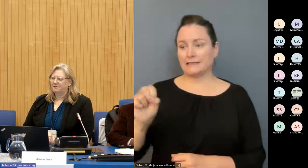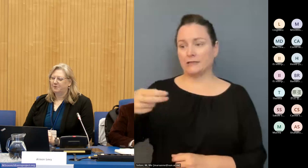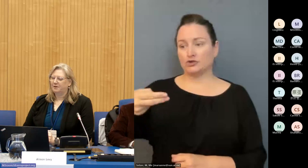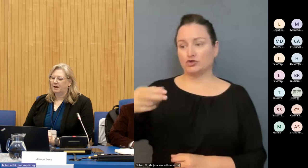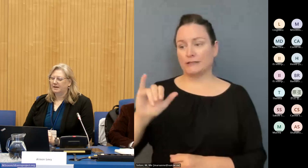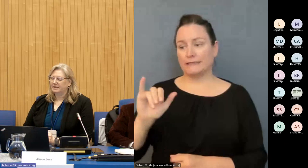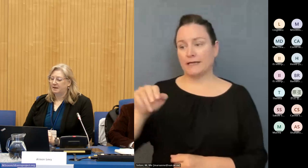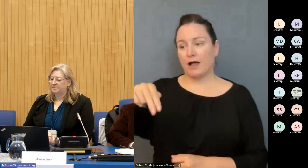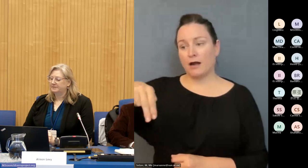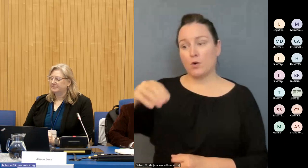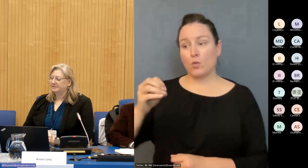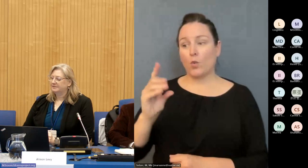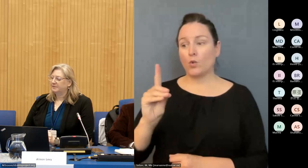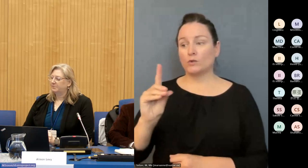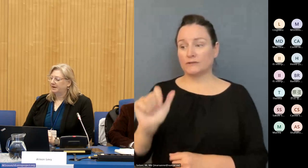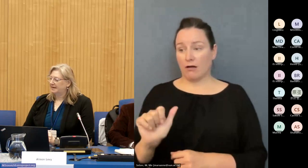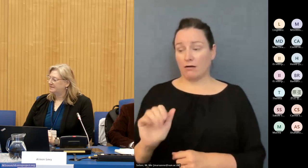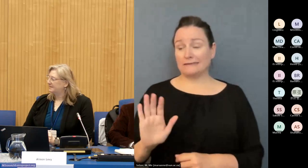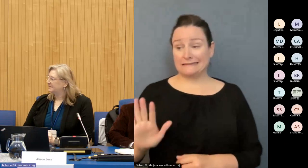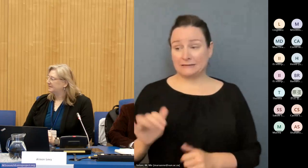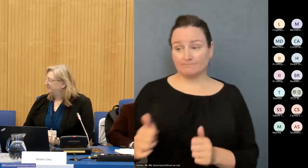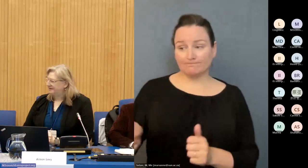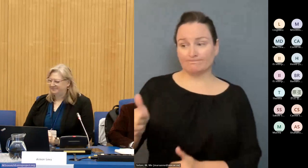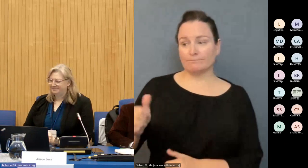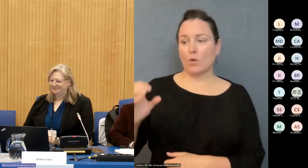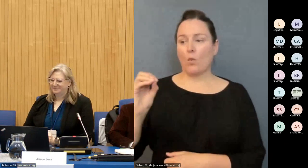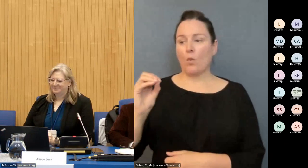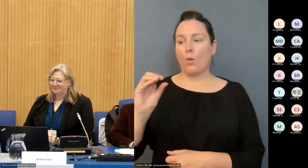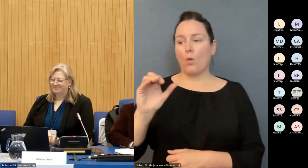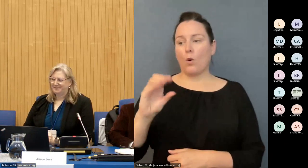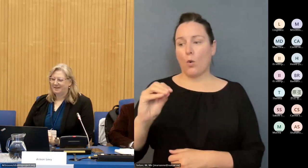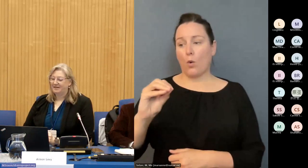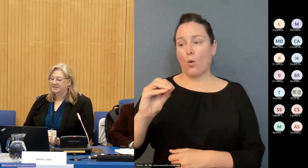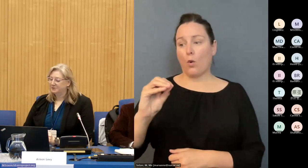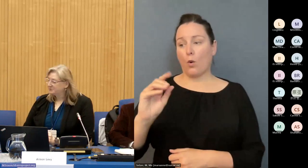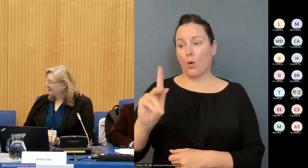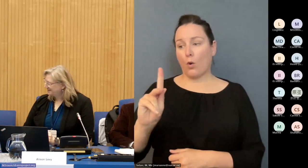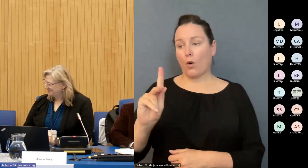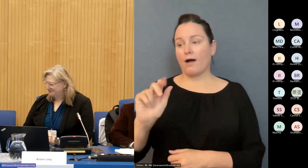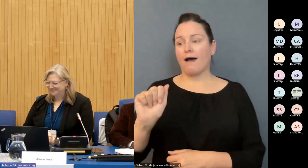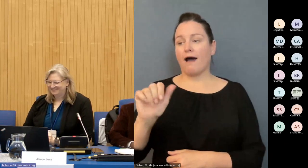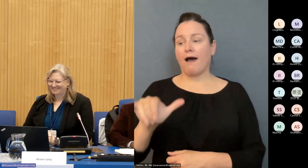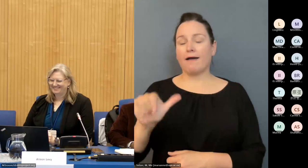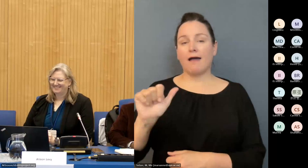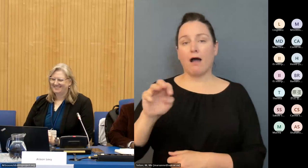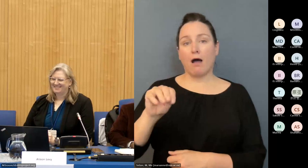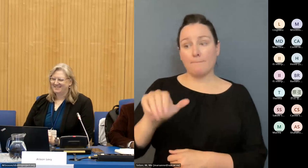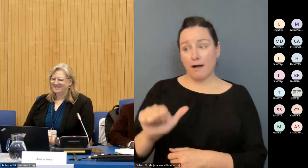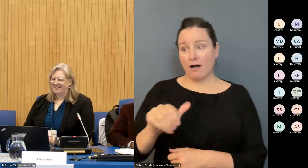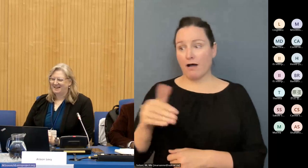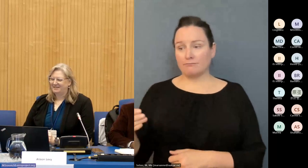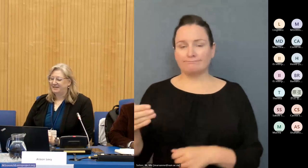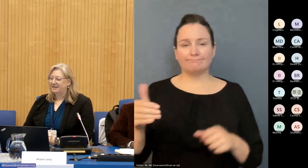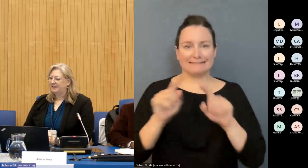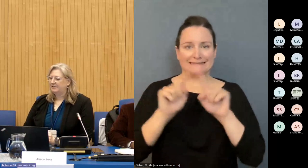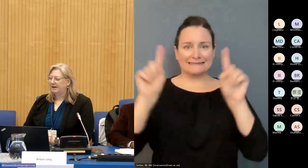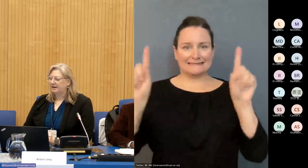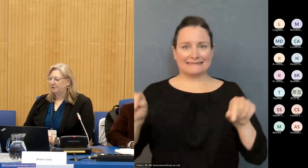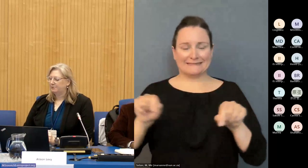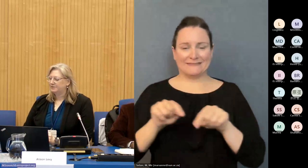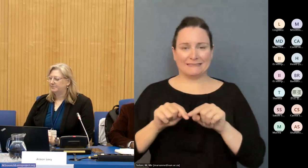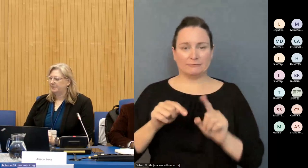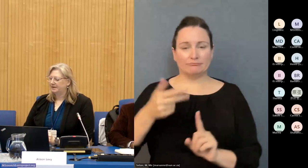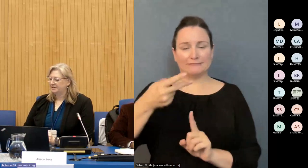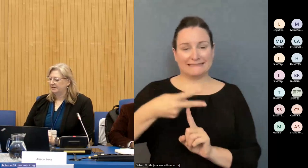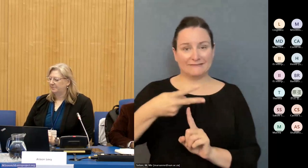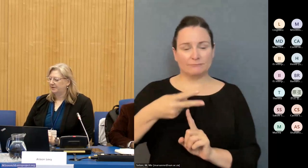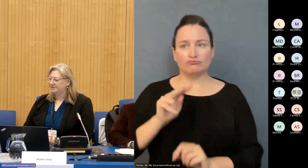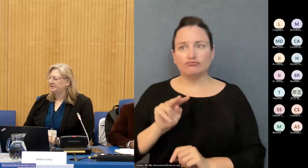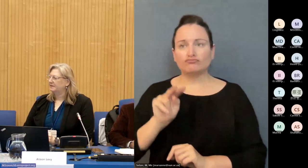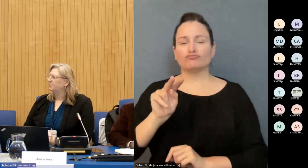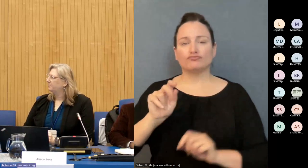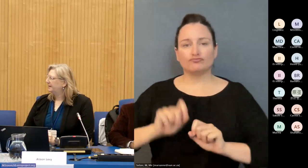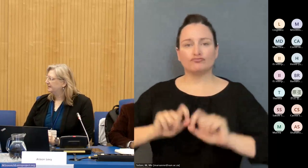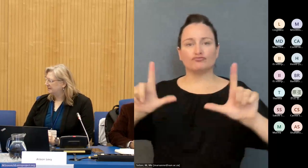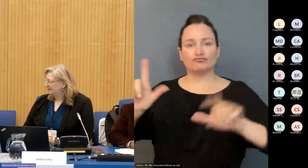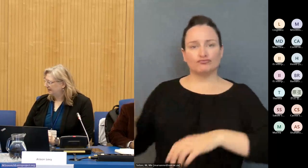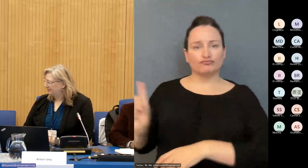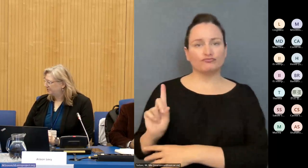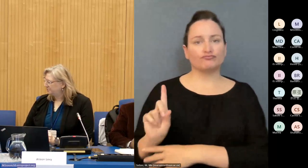for a broadcasting company. He is a newscaster. He hosts a project incorporating sign language